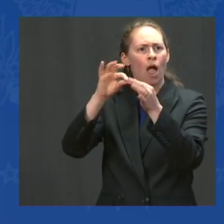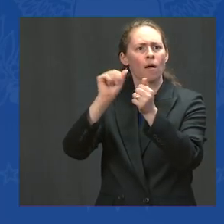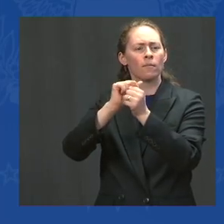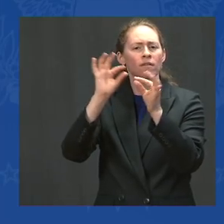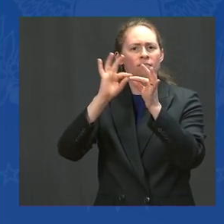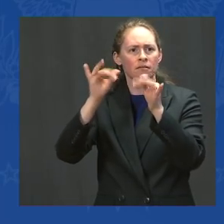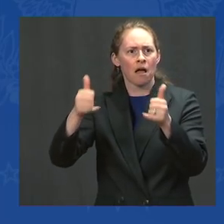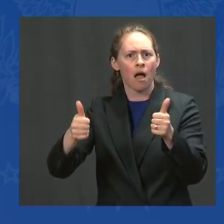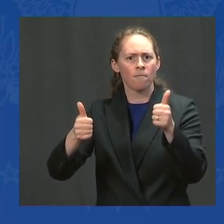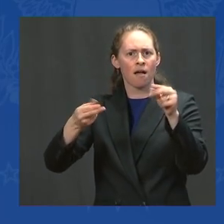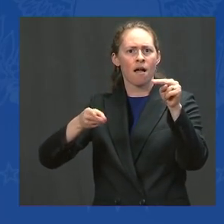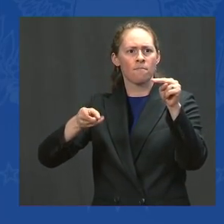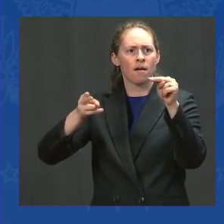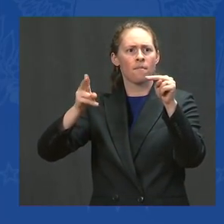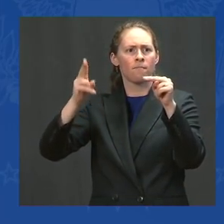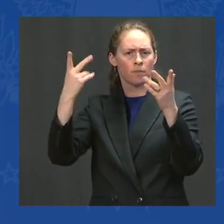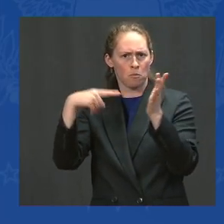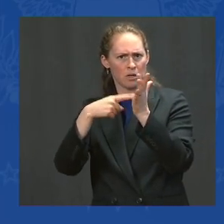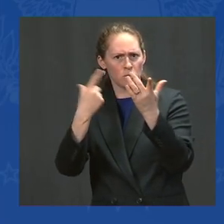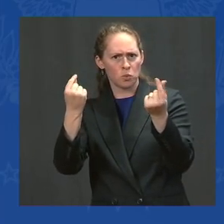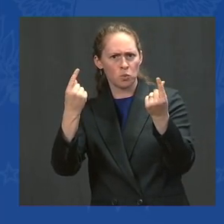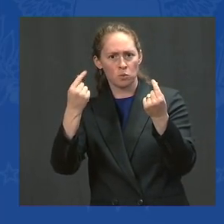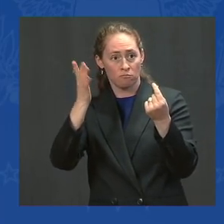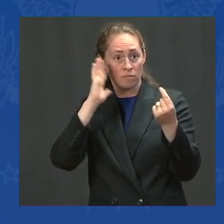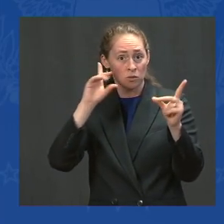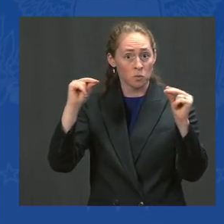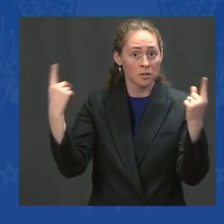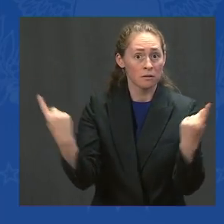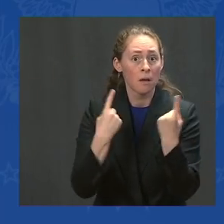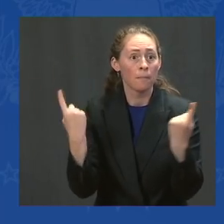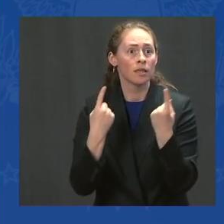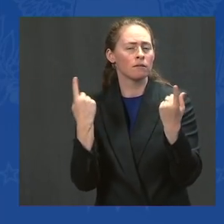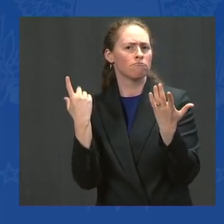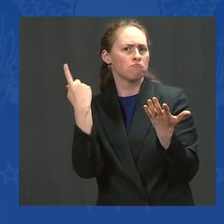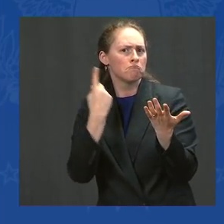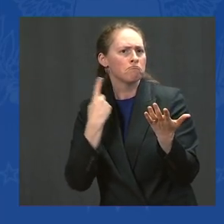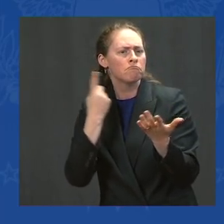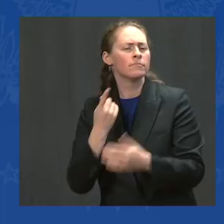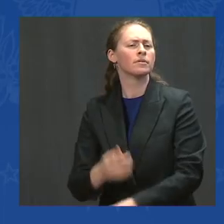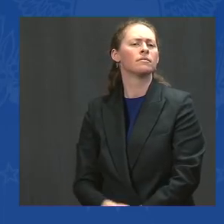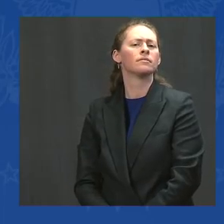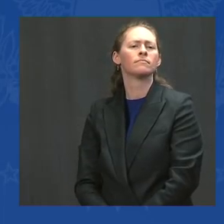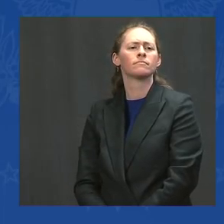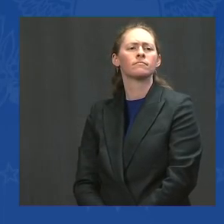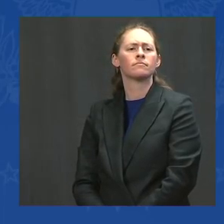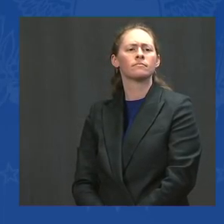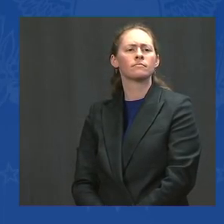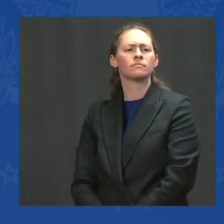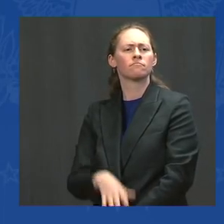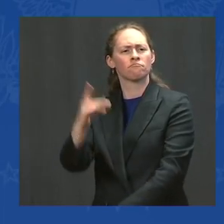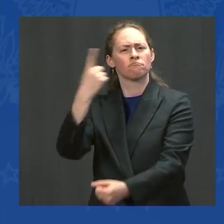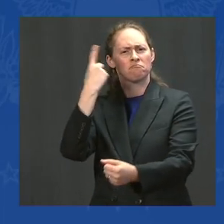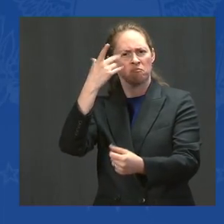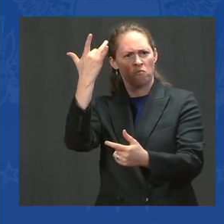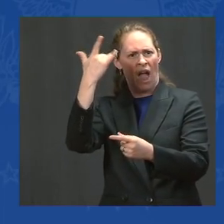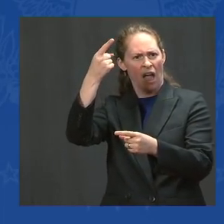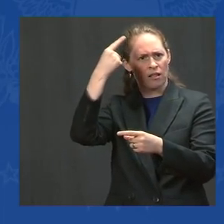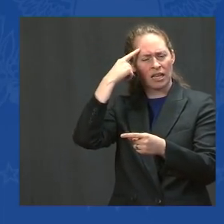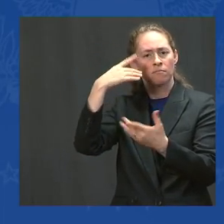or you would want to see the Fed take action? And secondly, why do you believe that the budget bill is appropriate legislation for a pathway to citizenship?